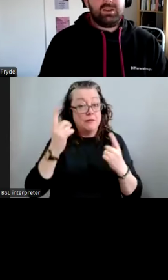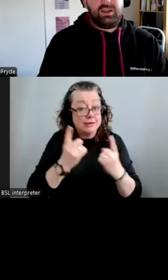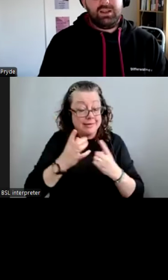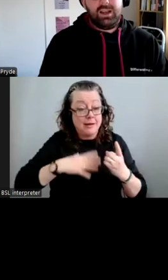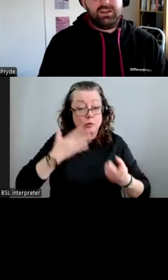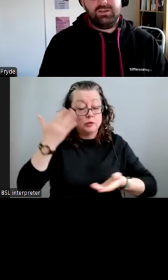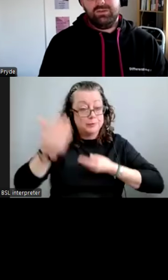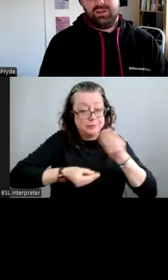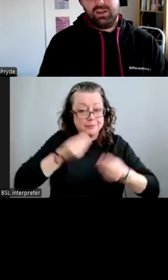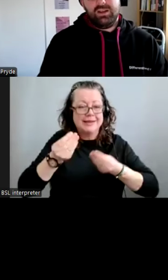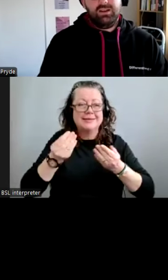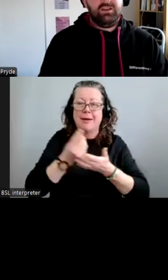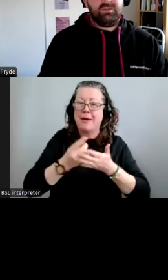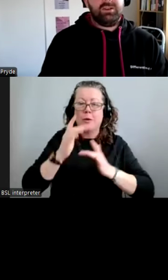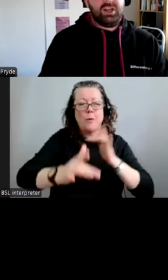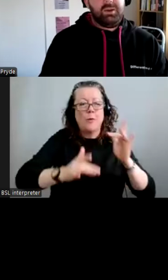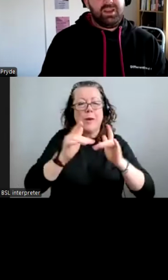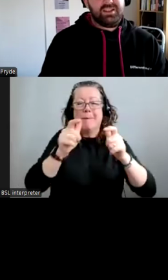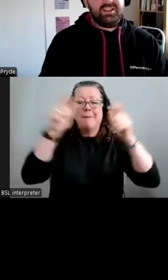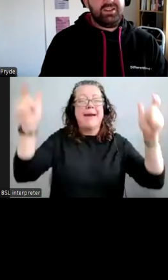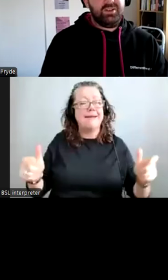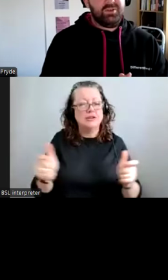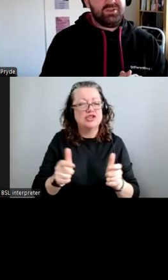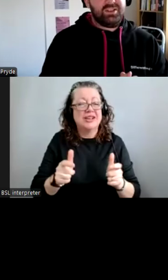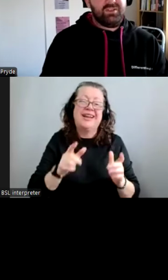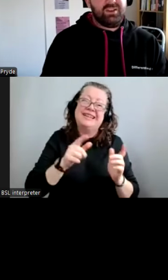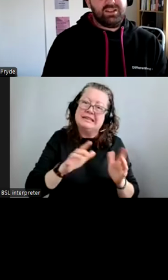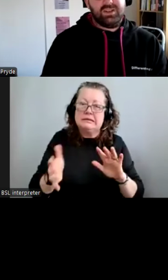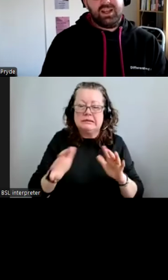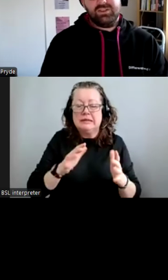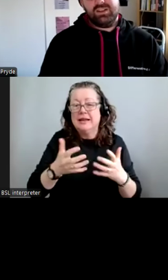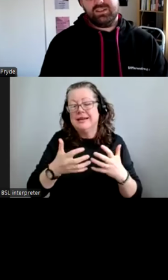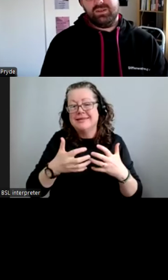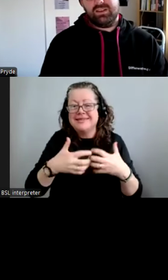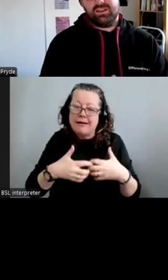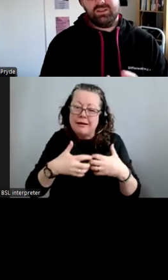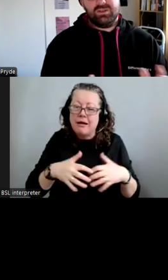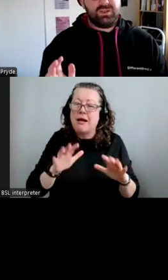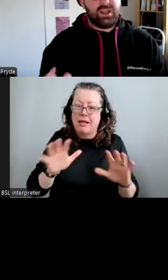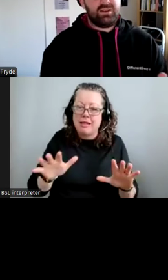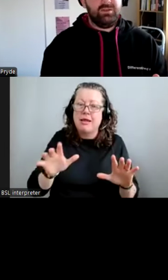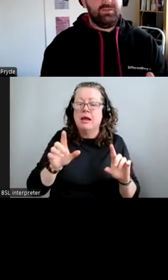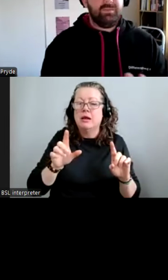This is quite a technical area and I'm going to try my best to use different kinds of analogies to make this not so technical.